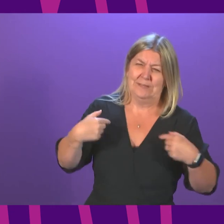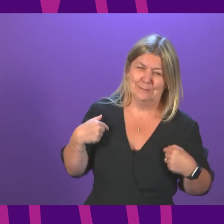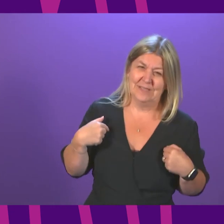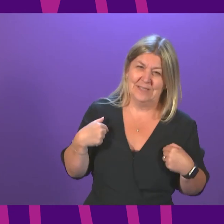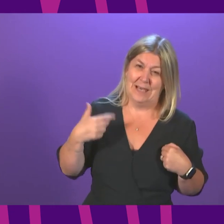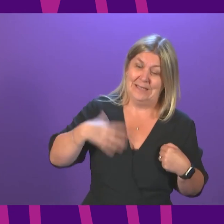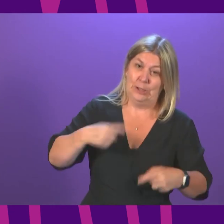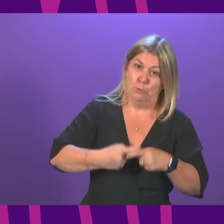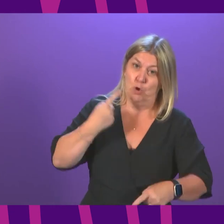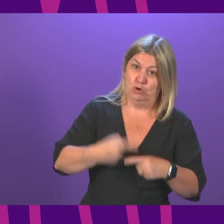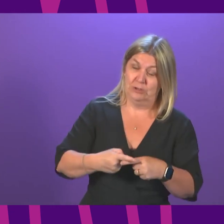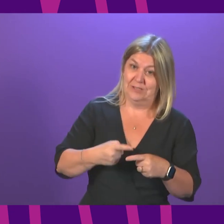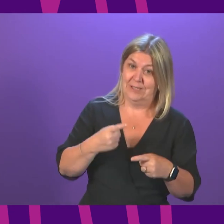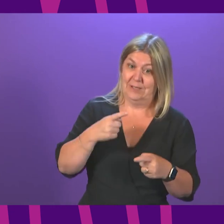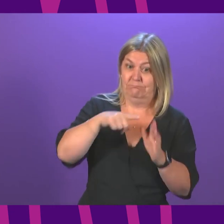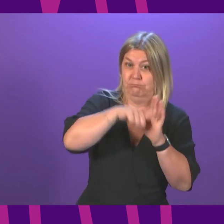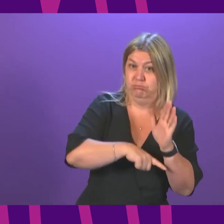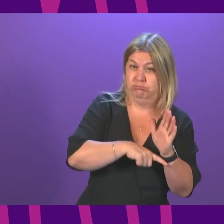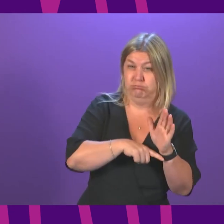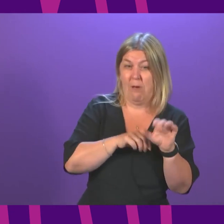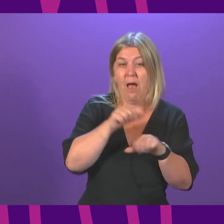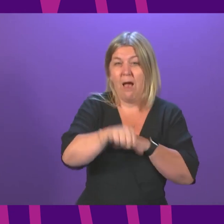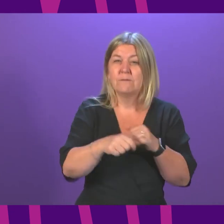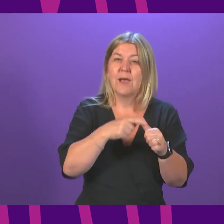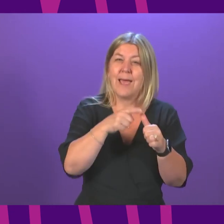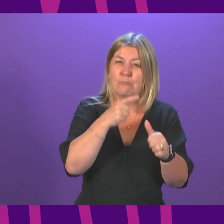for the Care Inspectorate to report to Parliament, circumstances may change and, if a new and